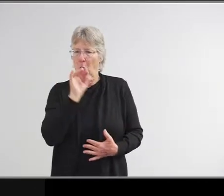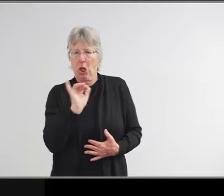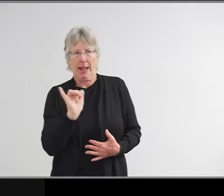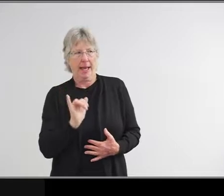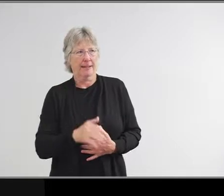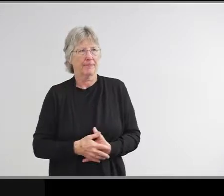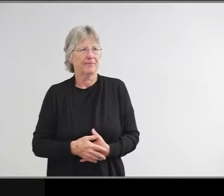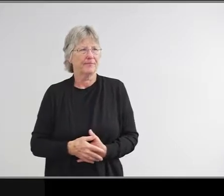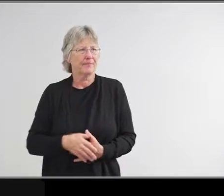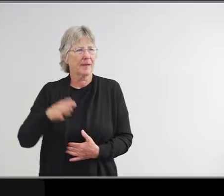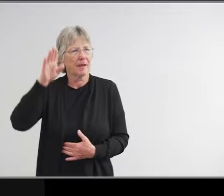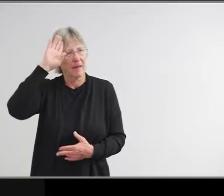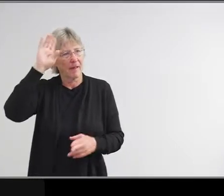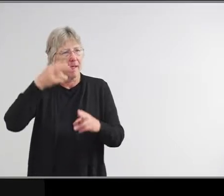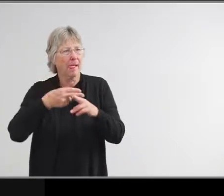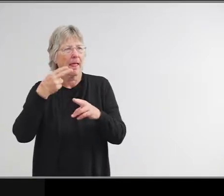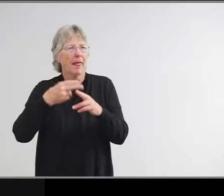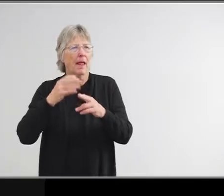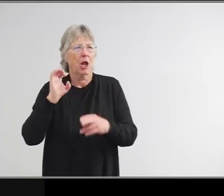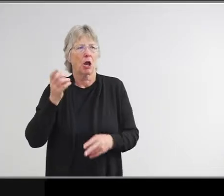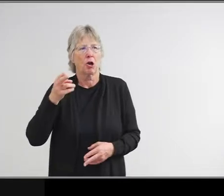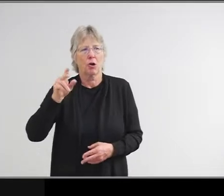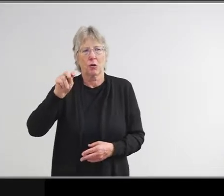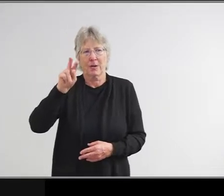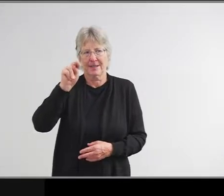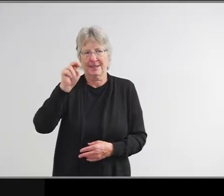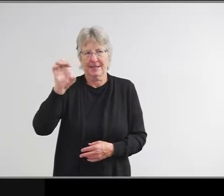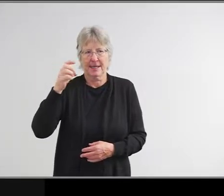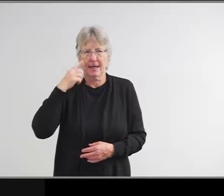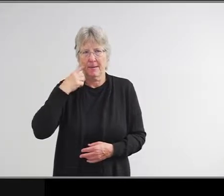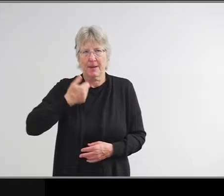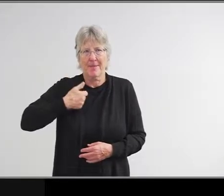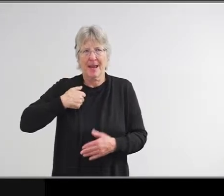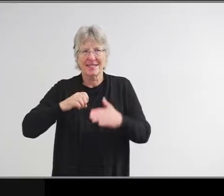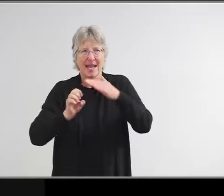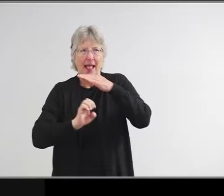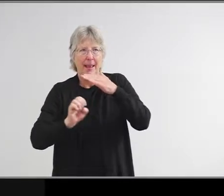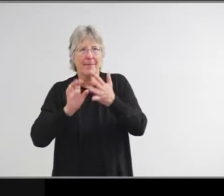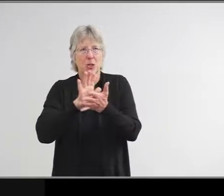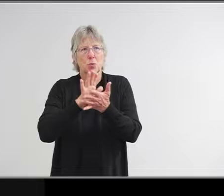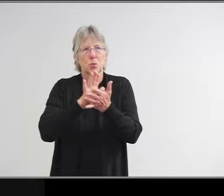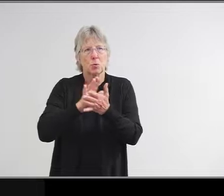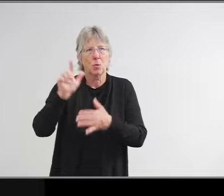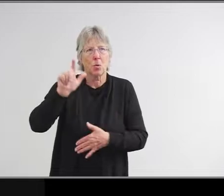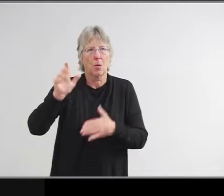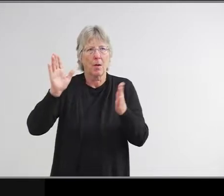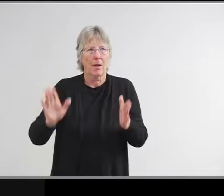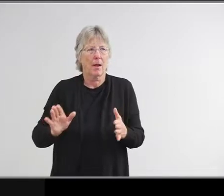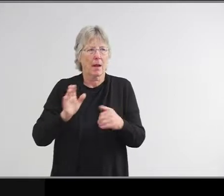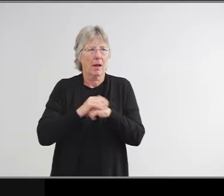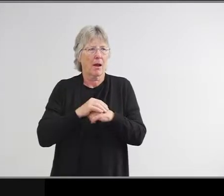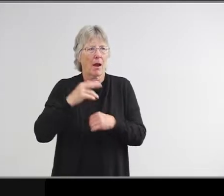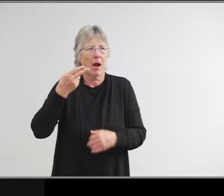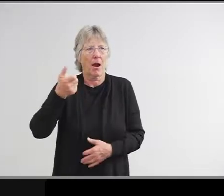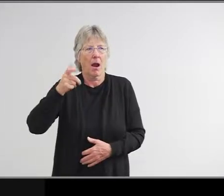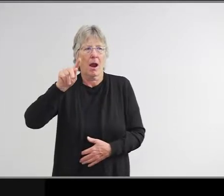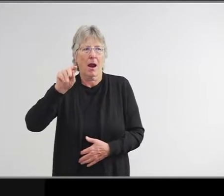Hi, I'm Christina de la Garza, I'm an elementary school teacher librarian and I am at Harte Elementary and Holmes Elementary.